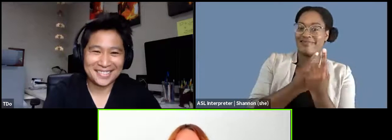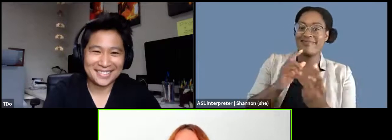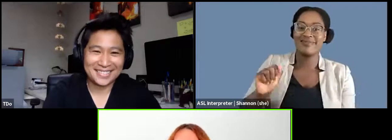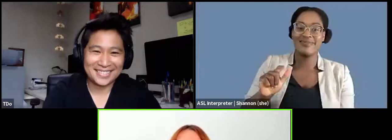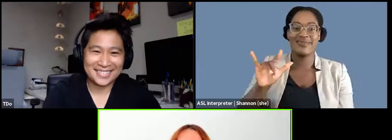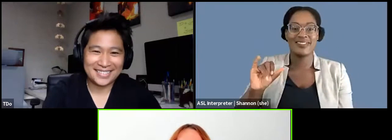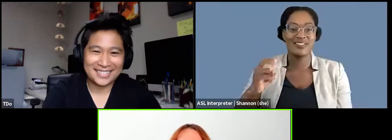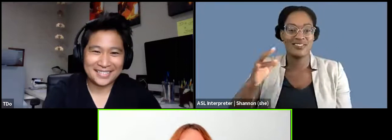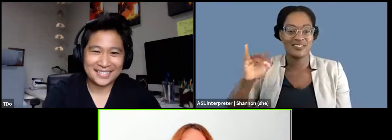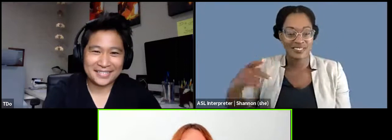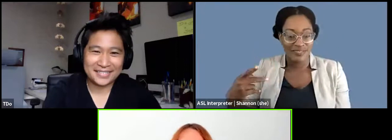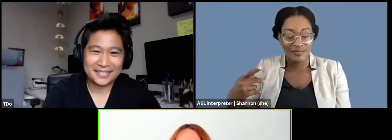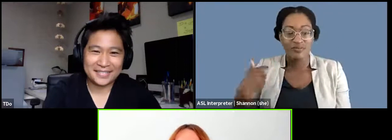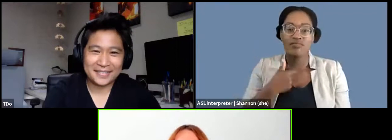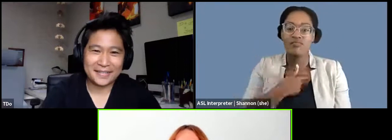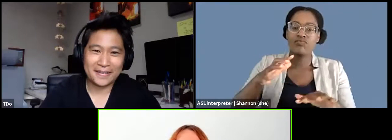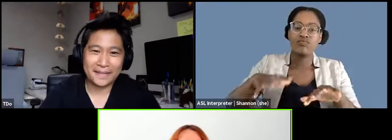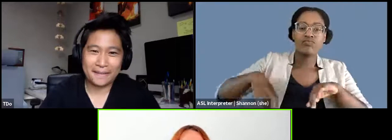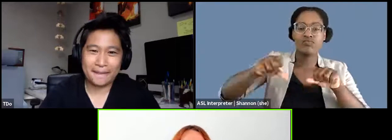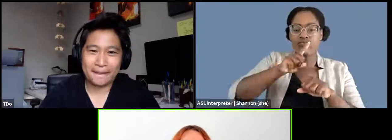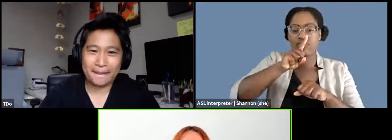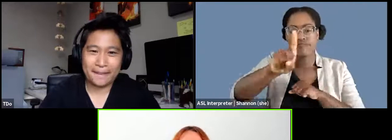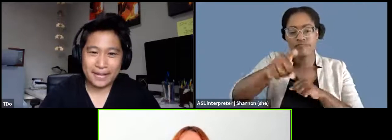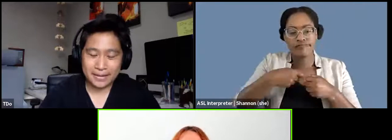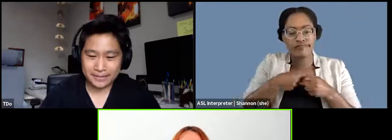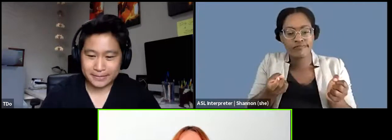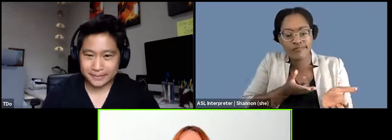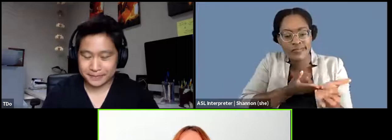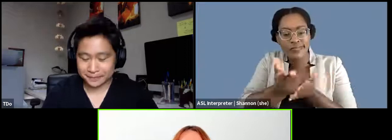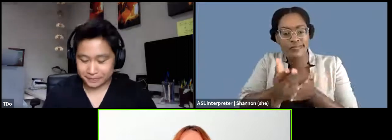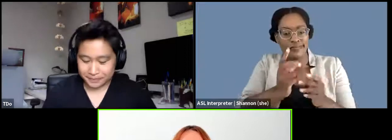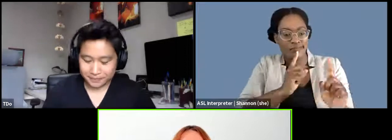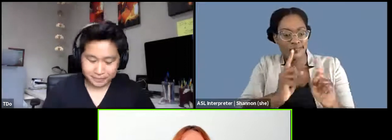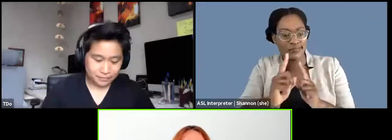real conversations about how we can be more inclusive leaders in our workplaces and in our